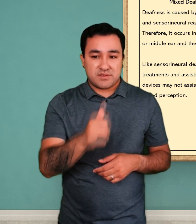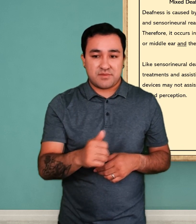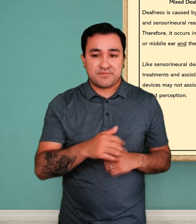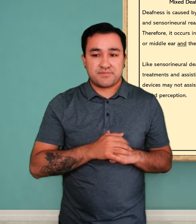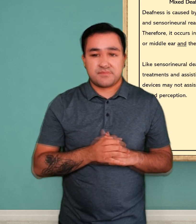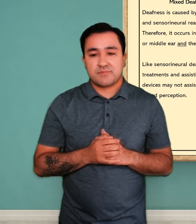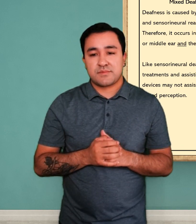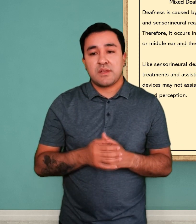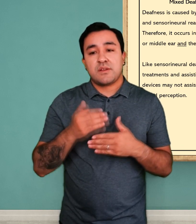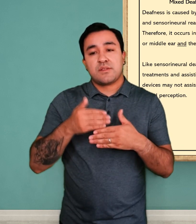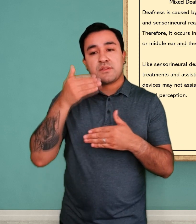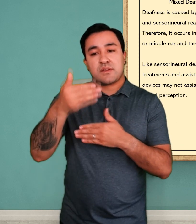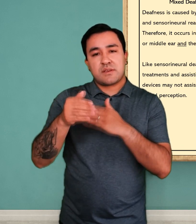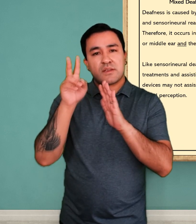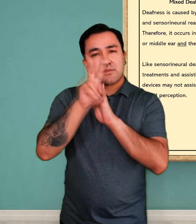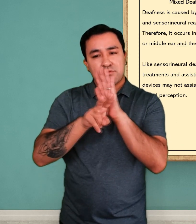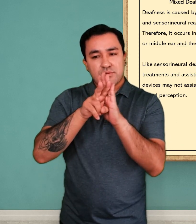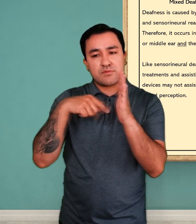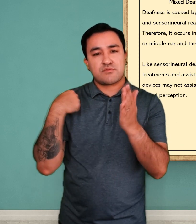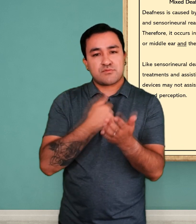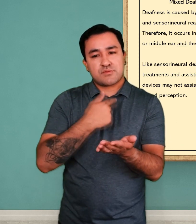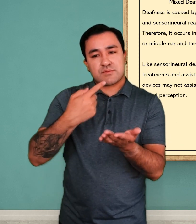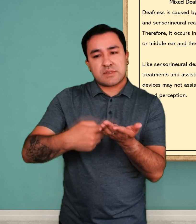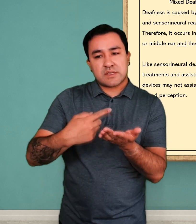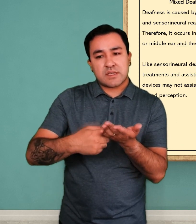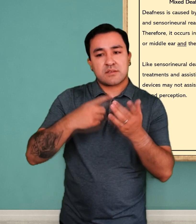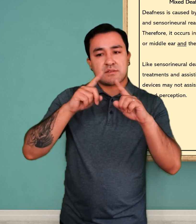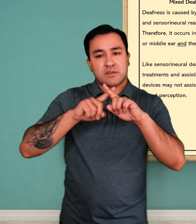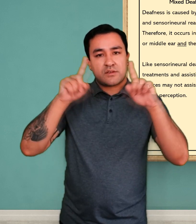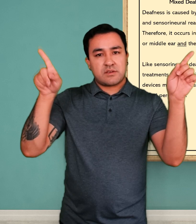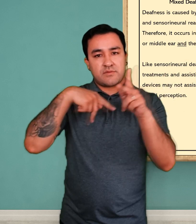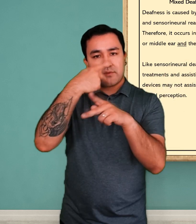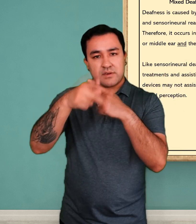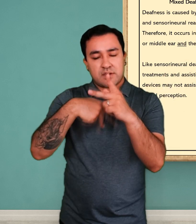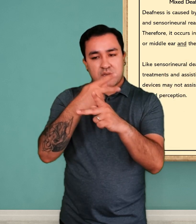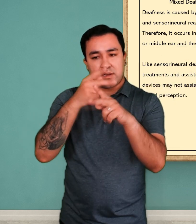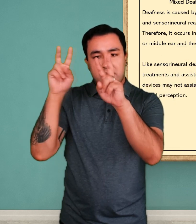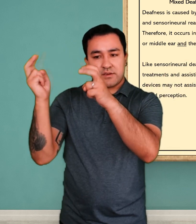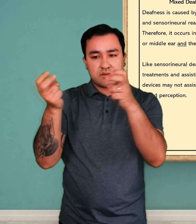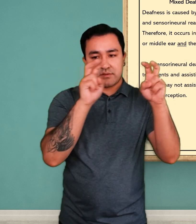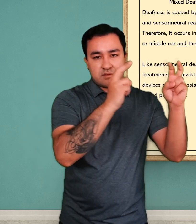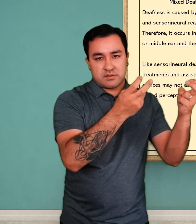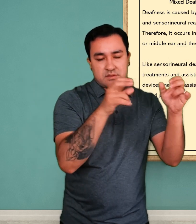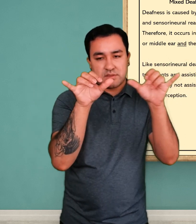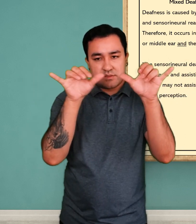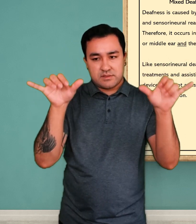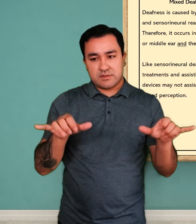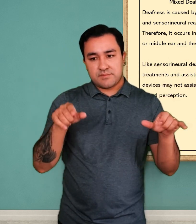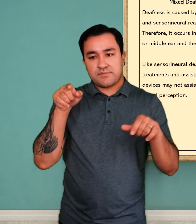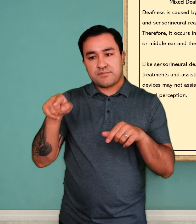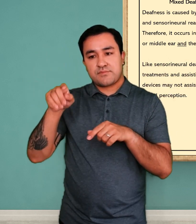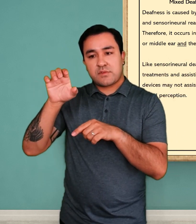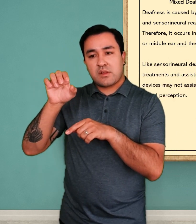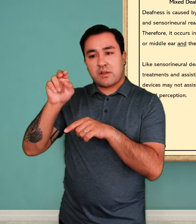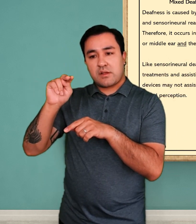The next video will cover another type of deafness classification, congenital deafness versus acquired deafness.